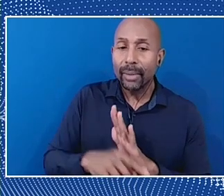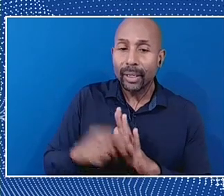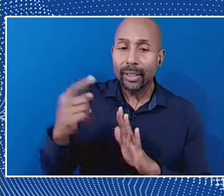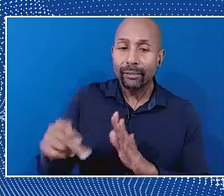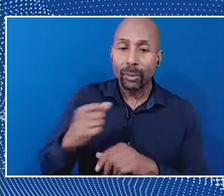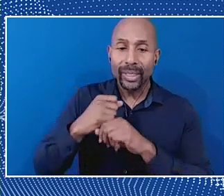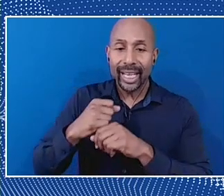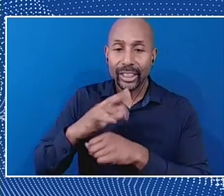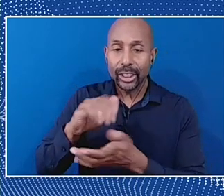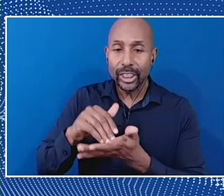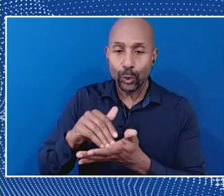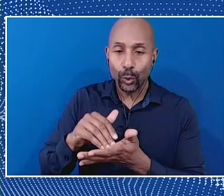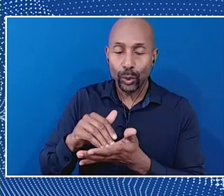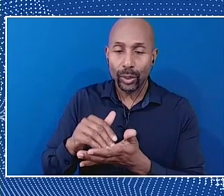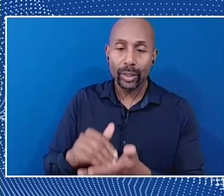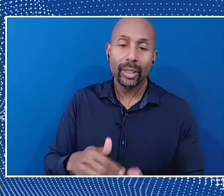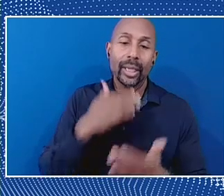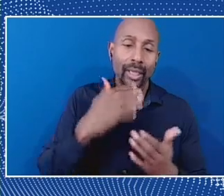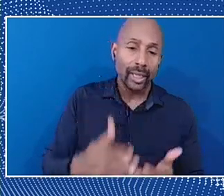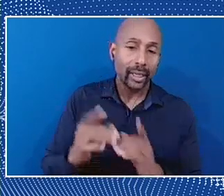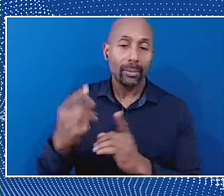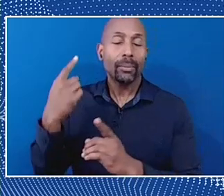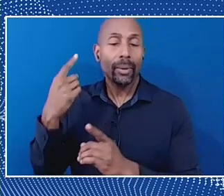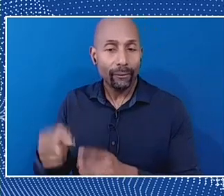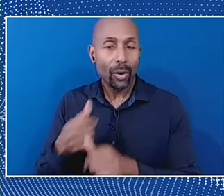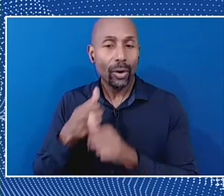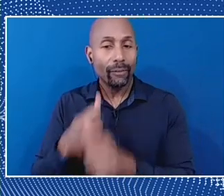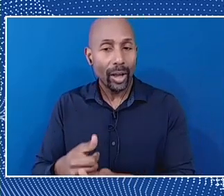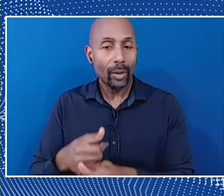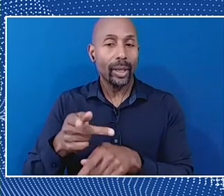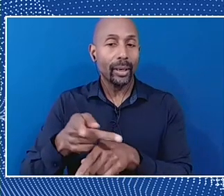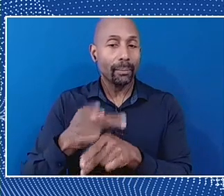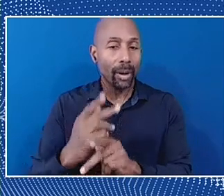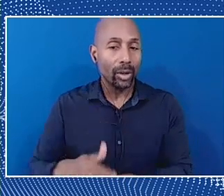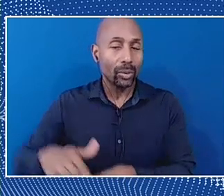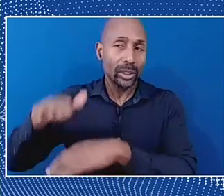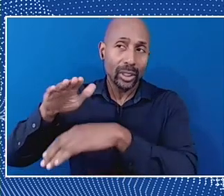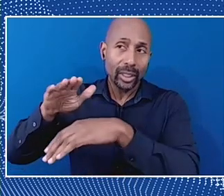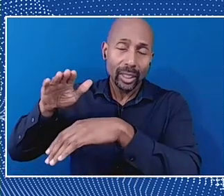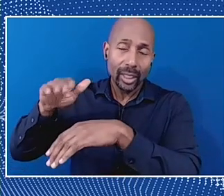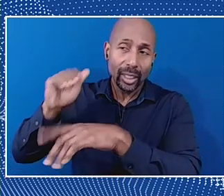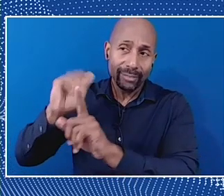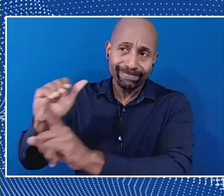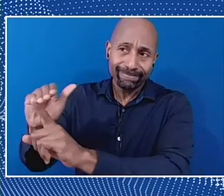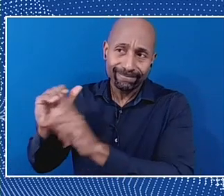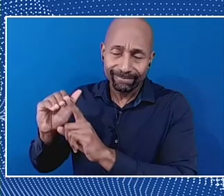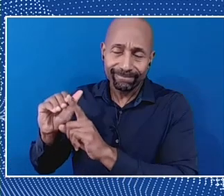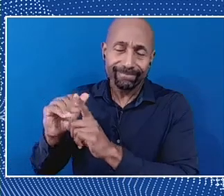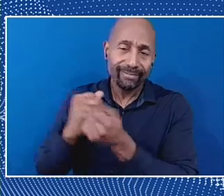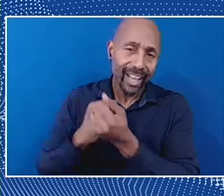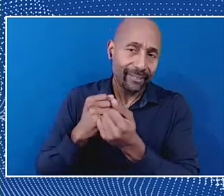Department for heeding the calls of borrowers, advocates, policymakers, and even some of your own fellow negotiators